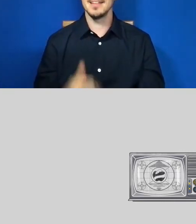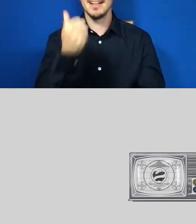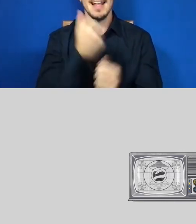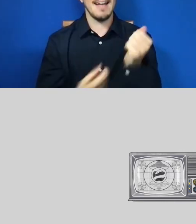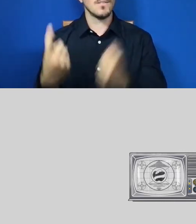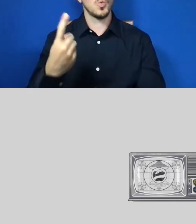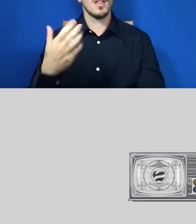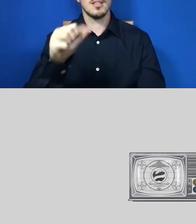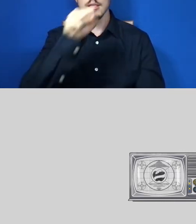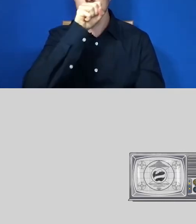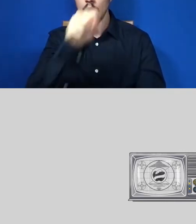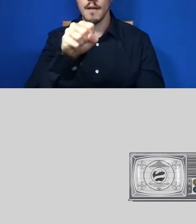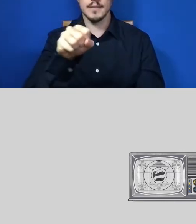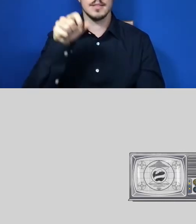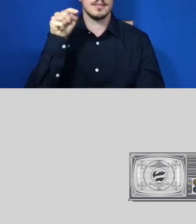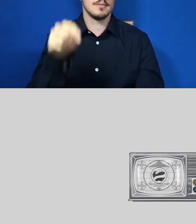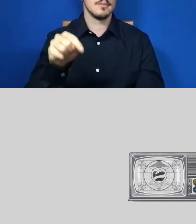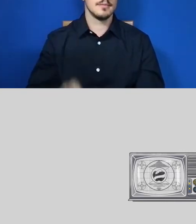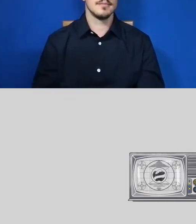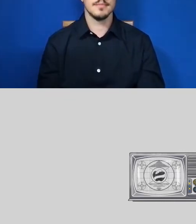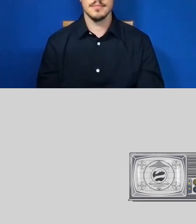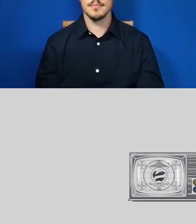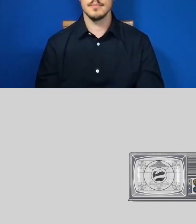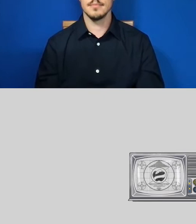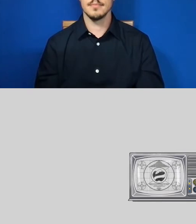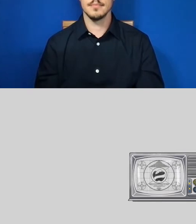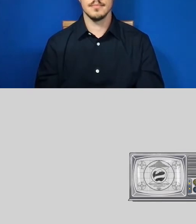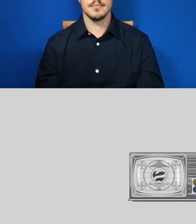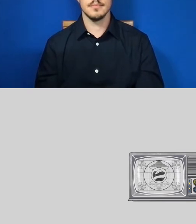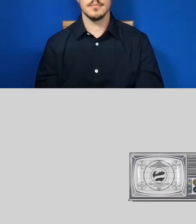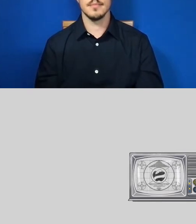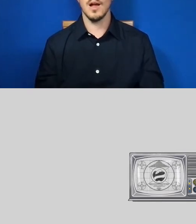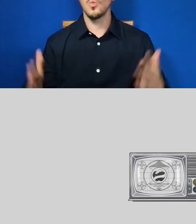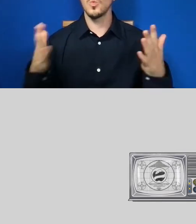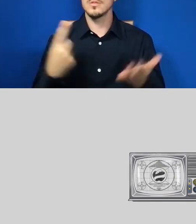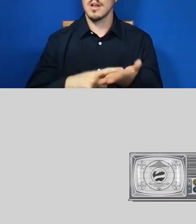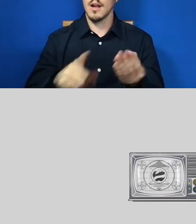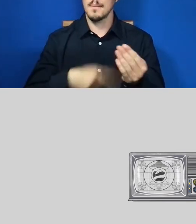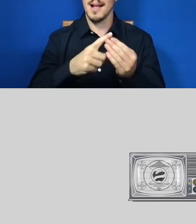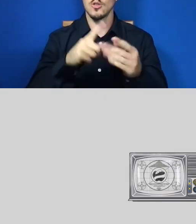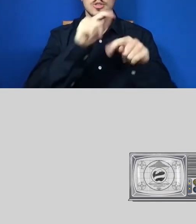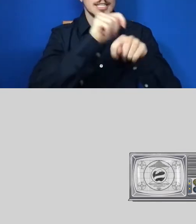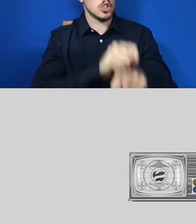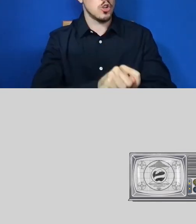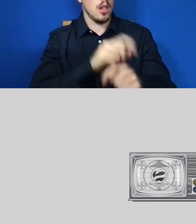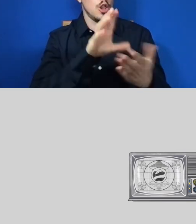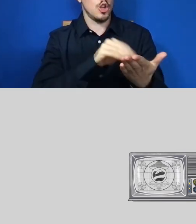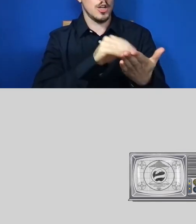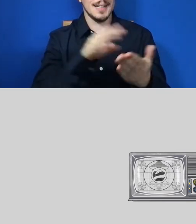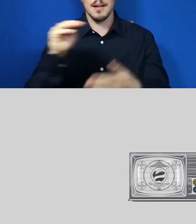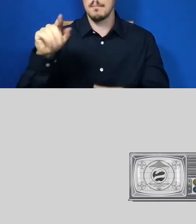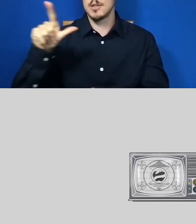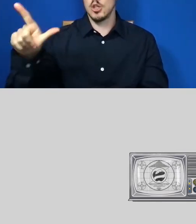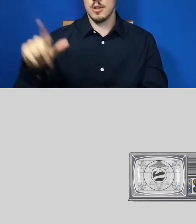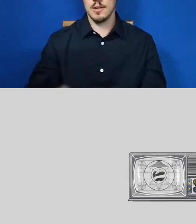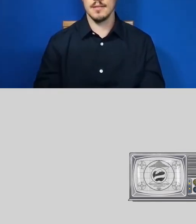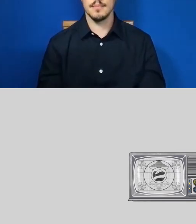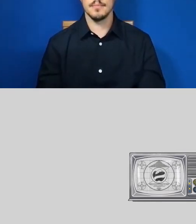Everyone loves TensorFlow. Now let's take a look at the difference between traditional learning versus machine learning.